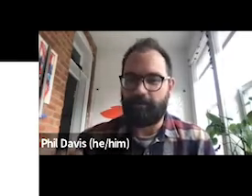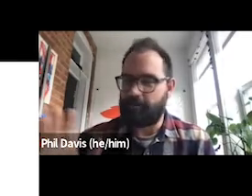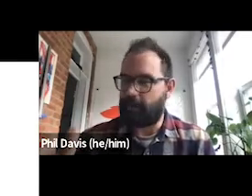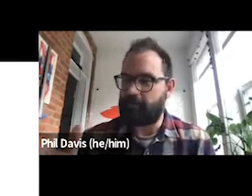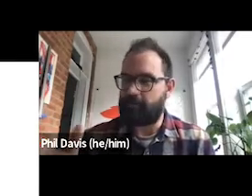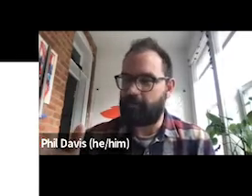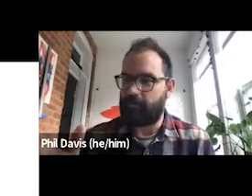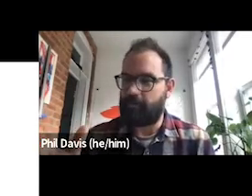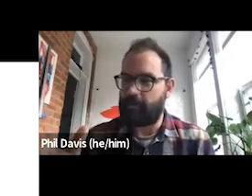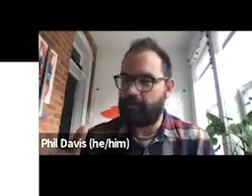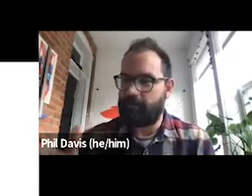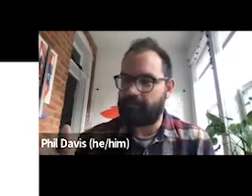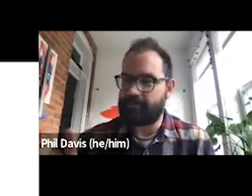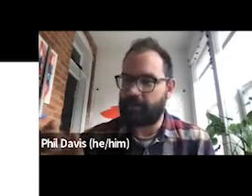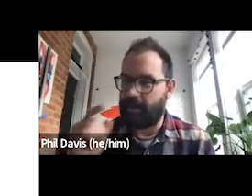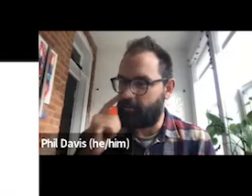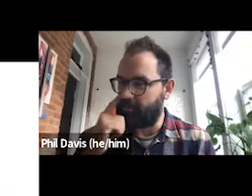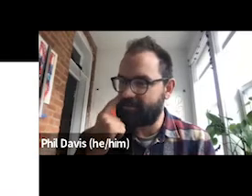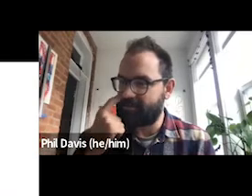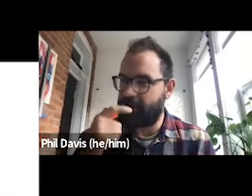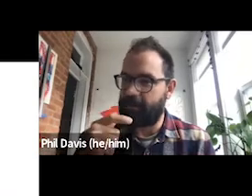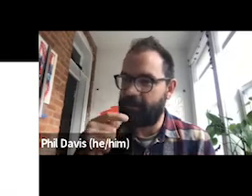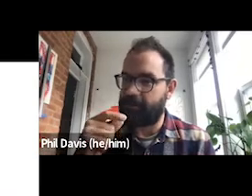I'm the director of programming of Sweaty Eyeballs.